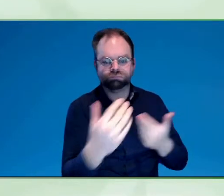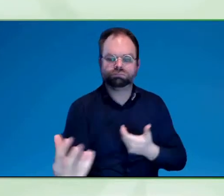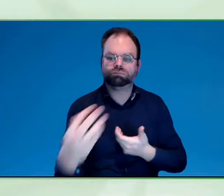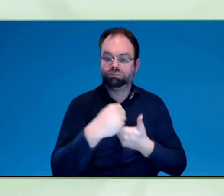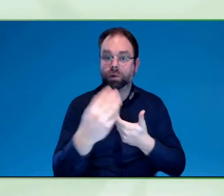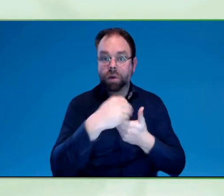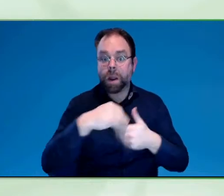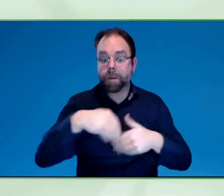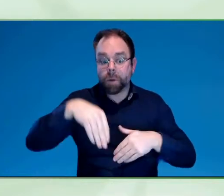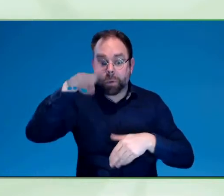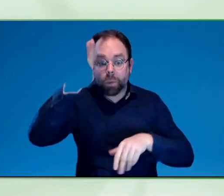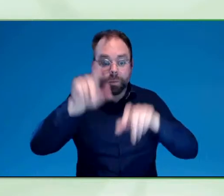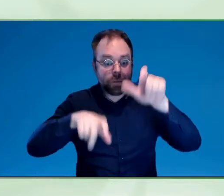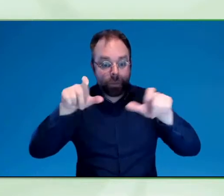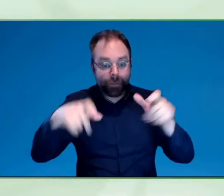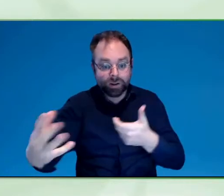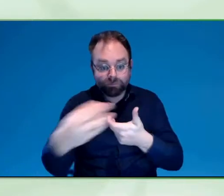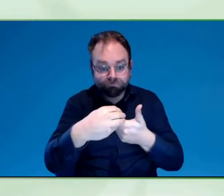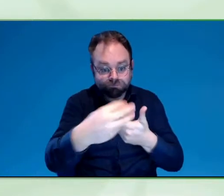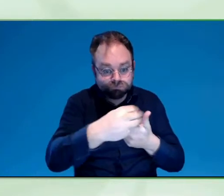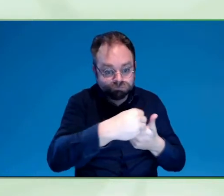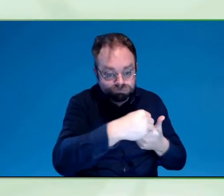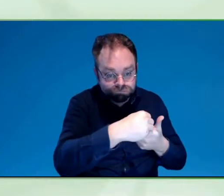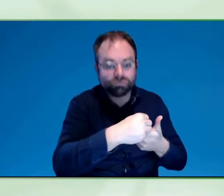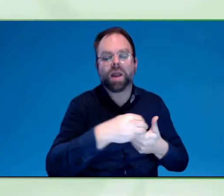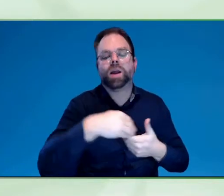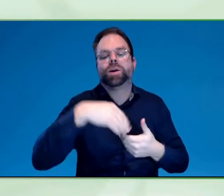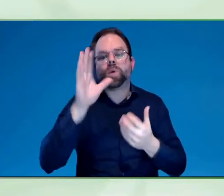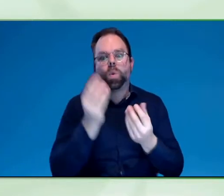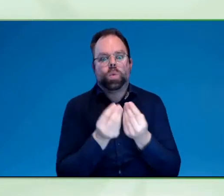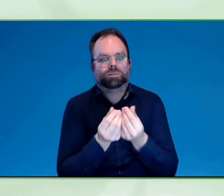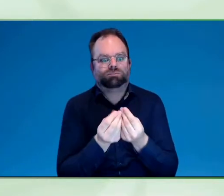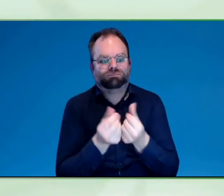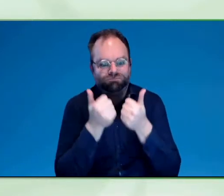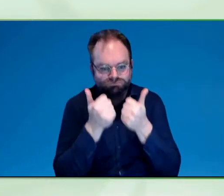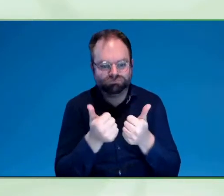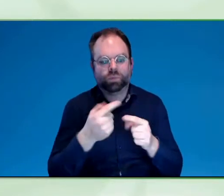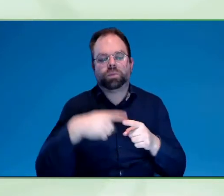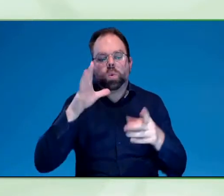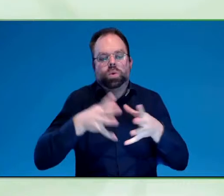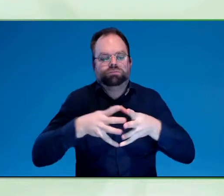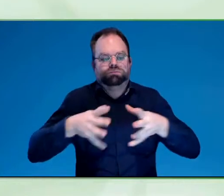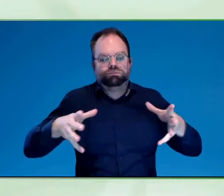Thank you everyone for participating in this discussion and listening to us.